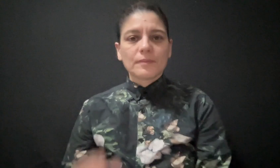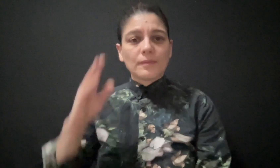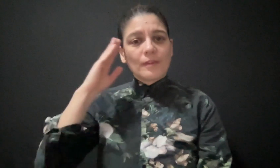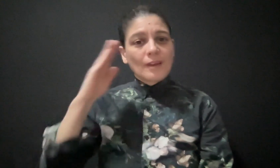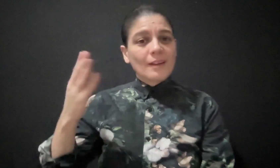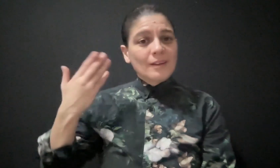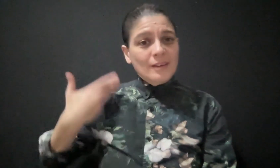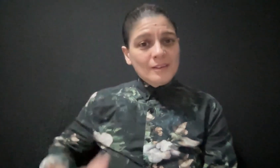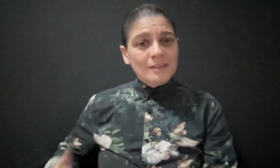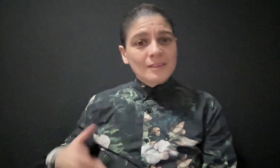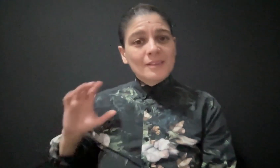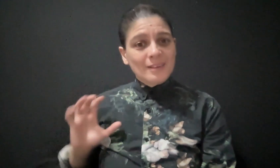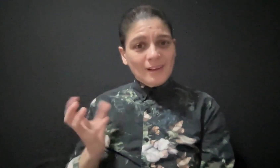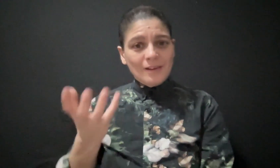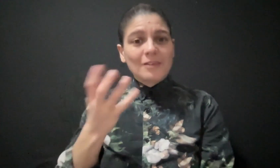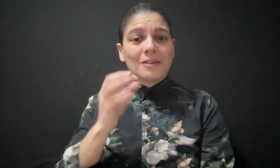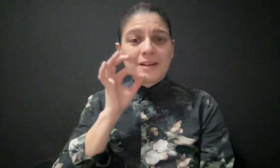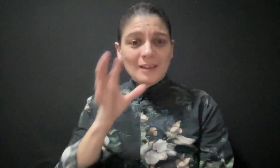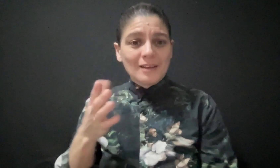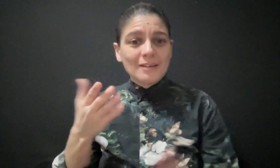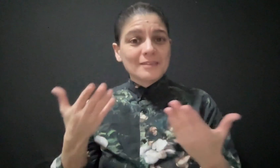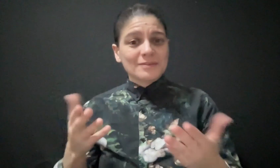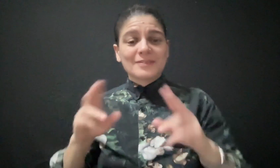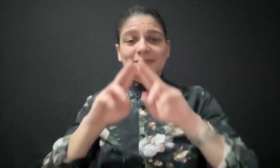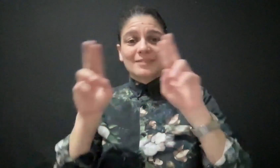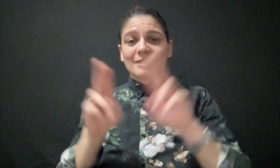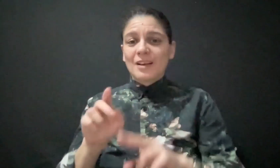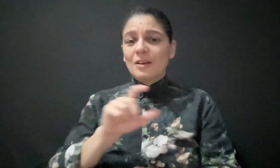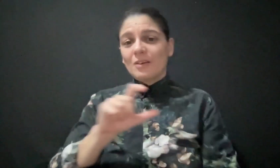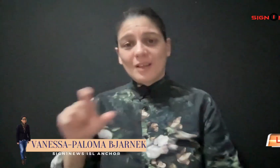Hello everyone I'm Sign1News anchor Vanessa Paloma Bjarnek here's a quick look at the